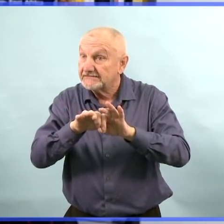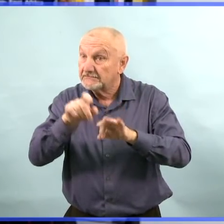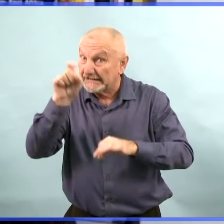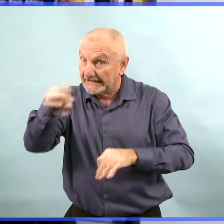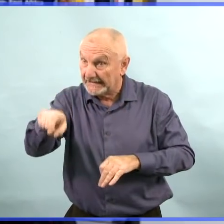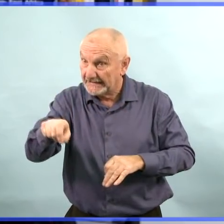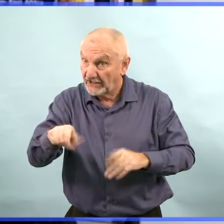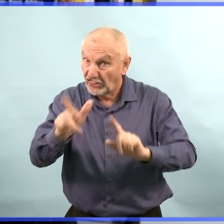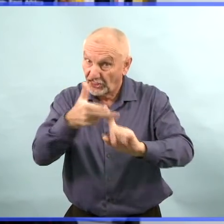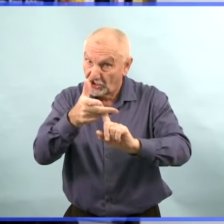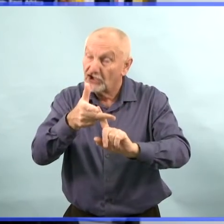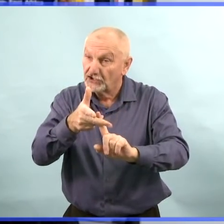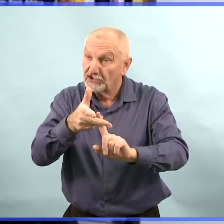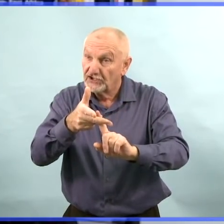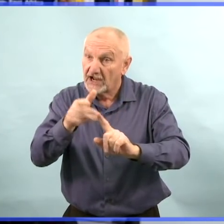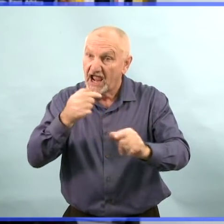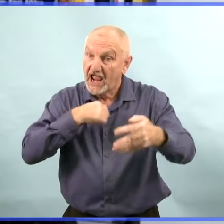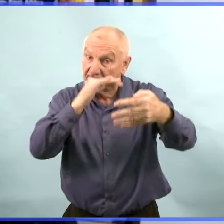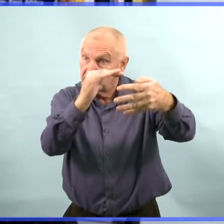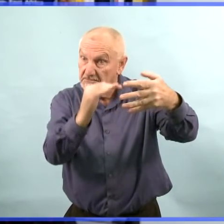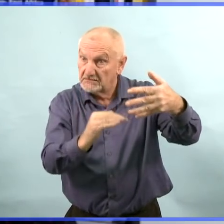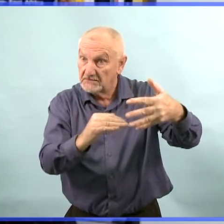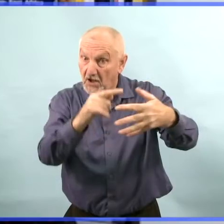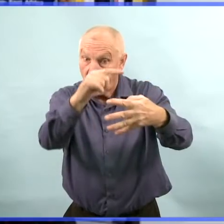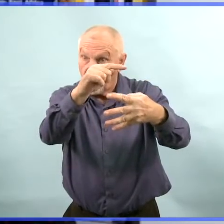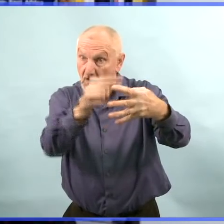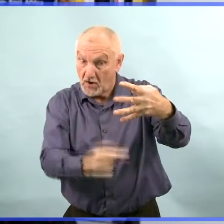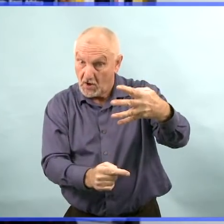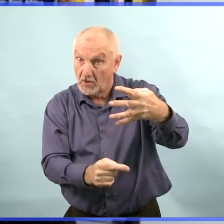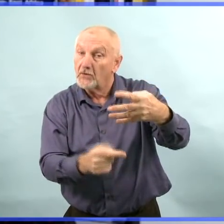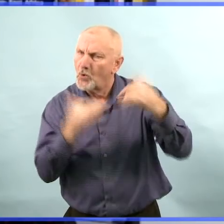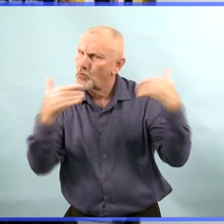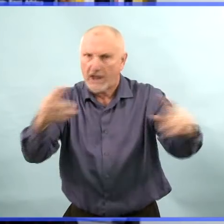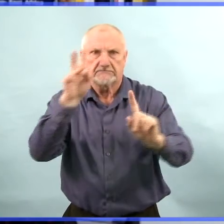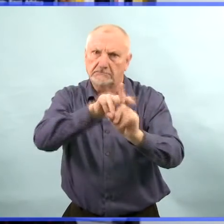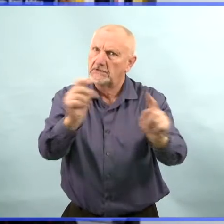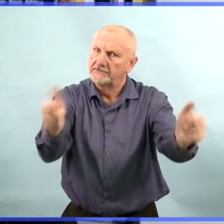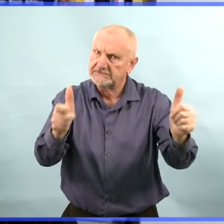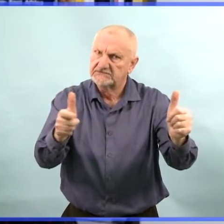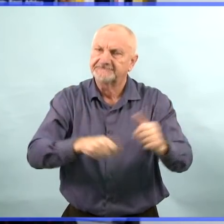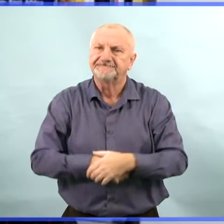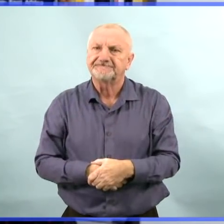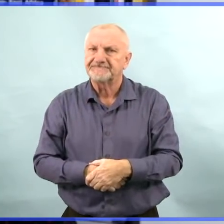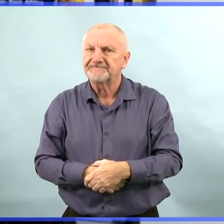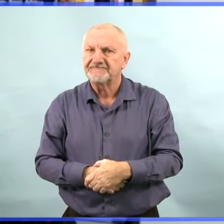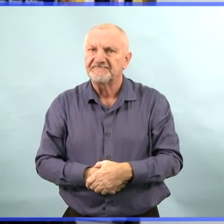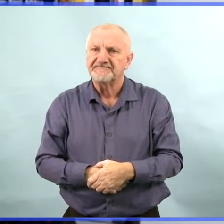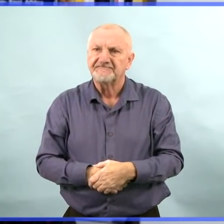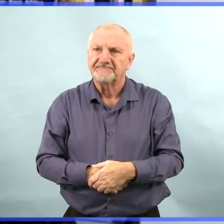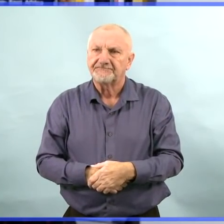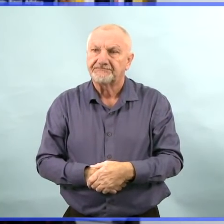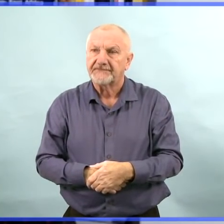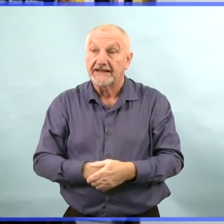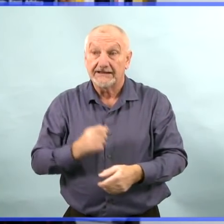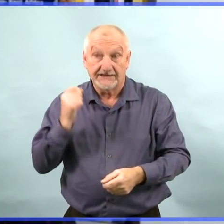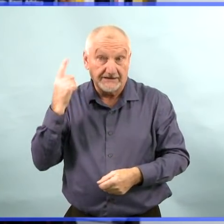based on the six-month eligibility period 44 of manitobans have received their booster dose